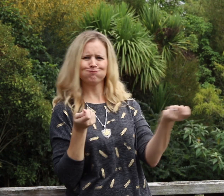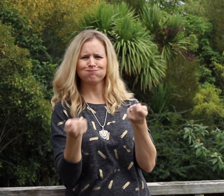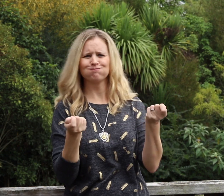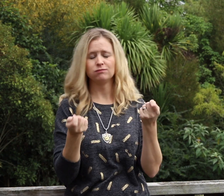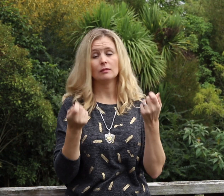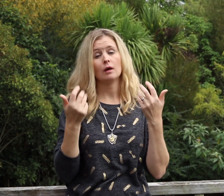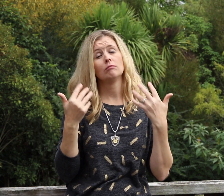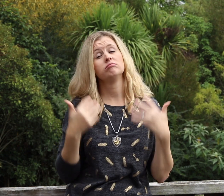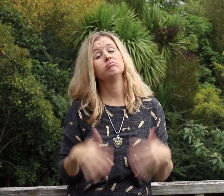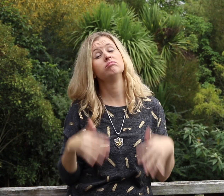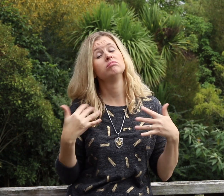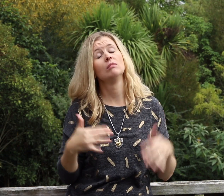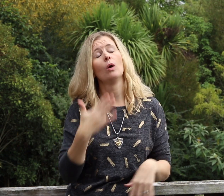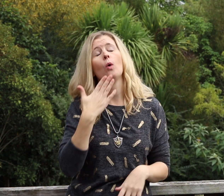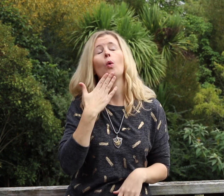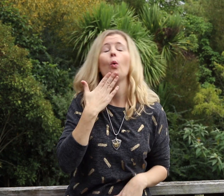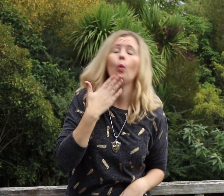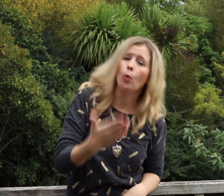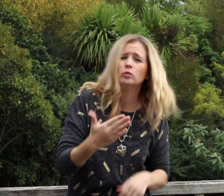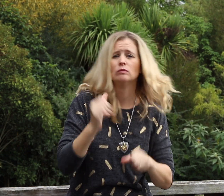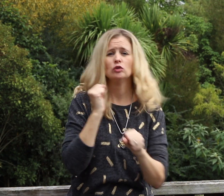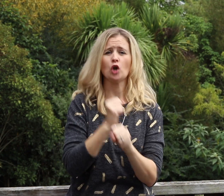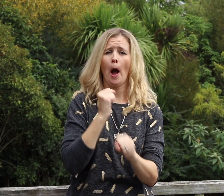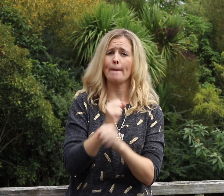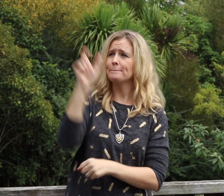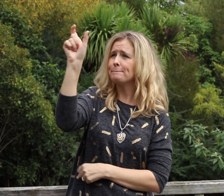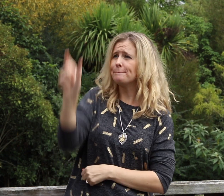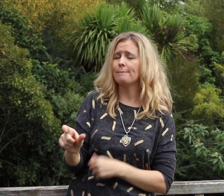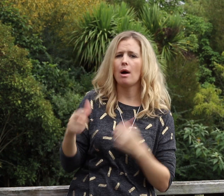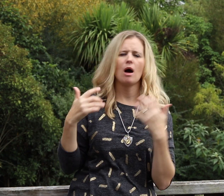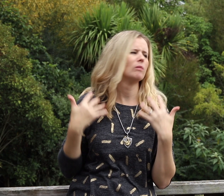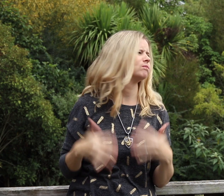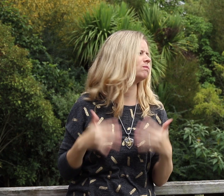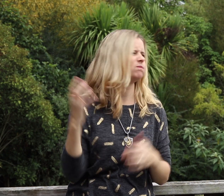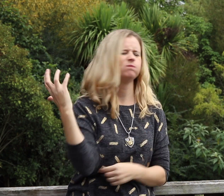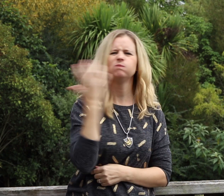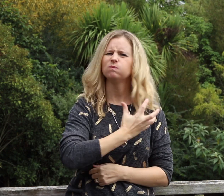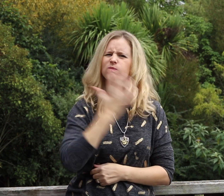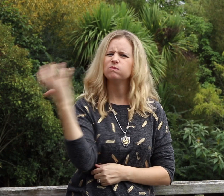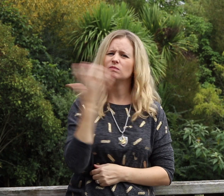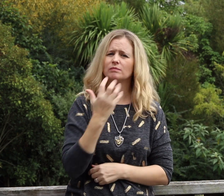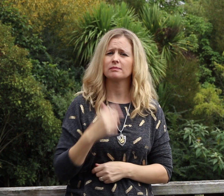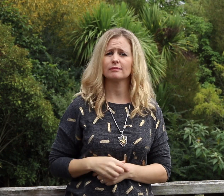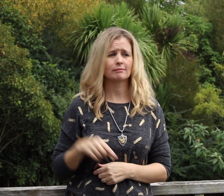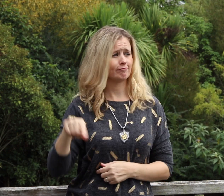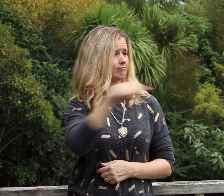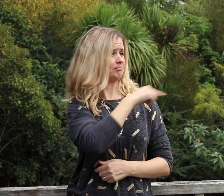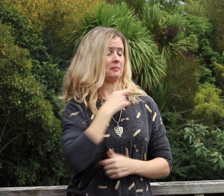She is a woman running our country and her leadership is truly amazing.